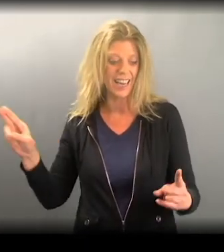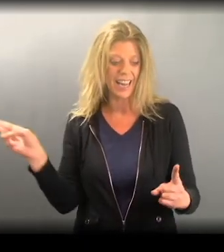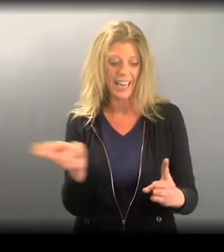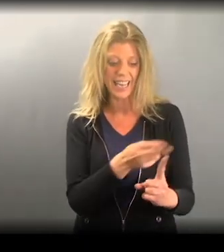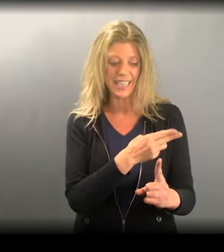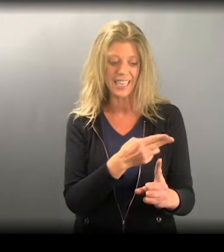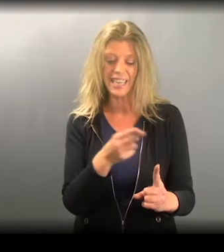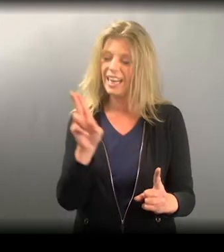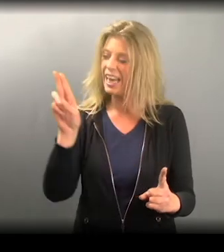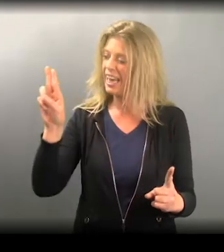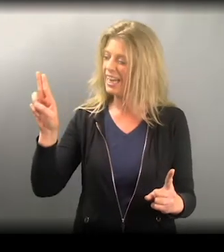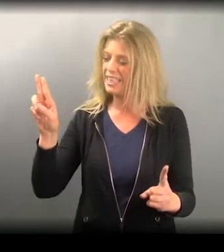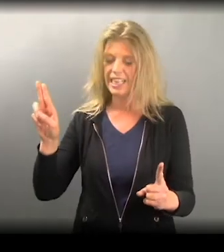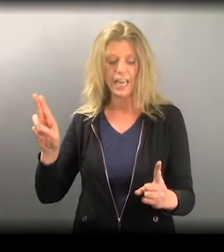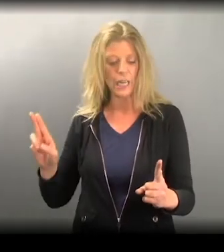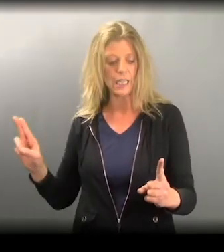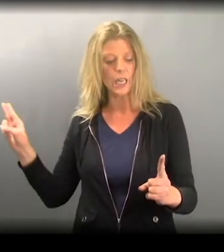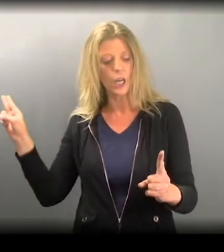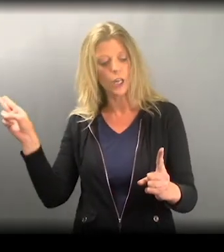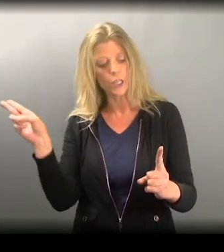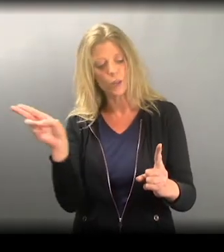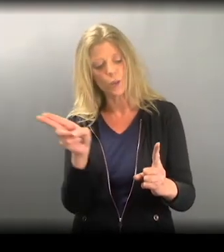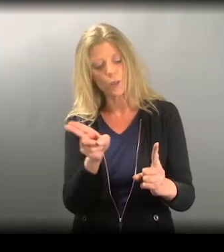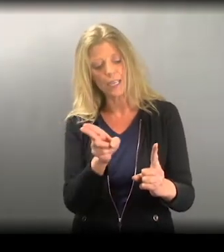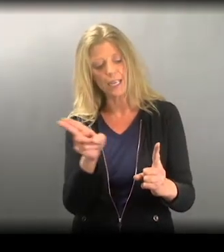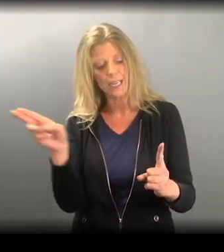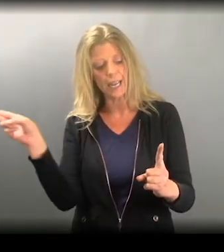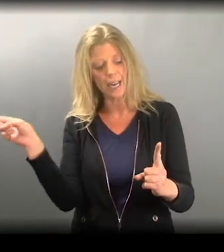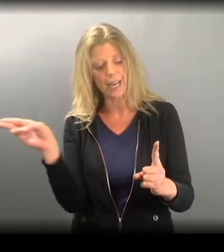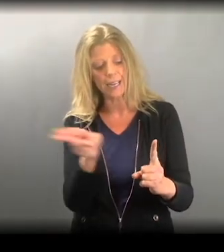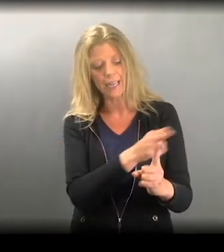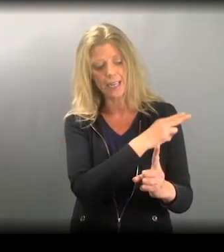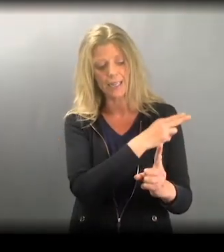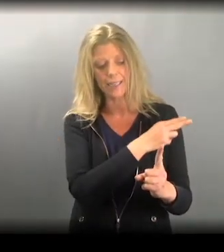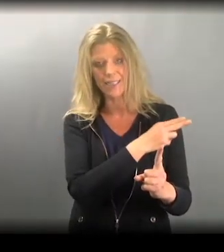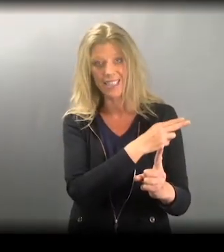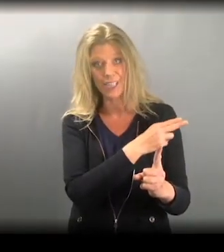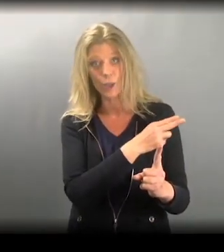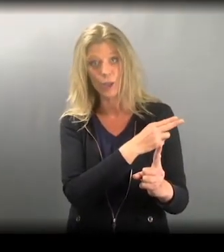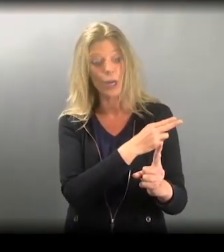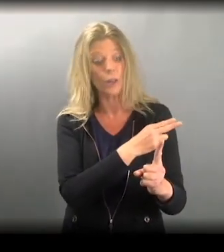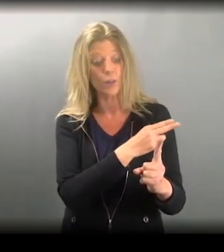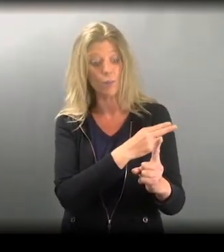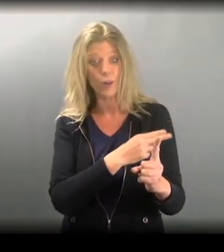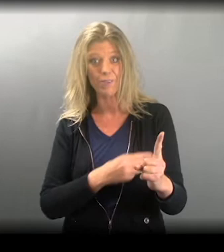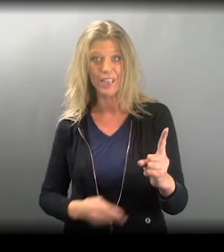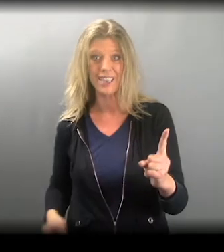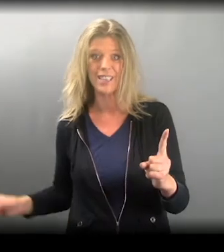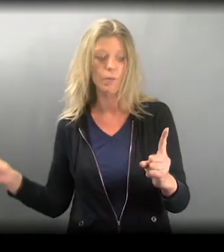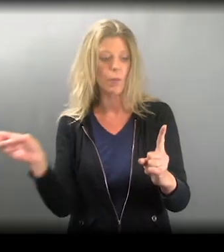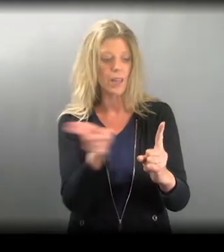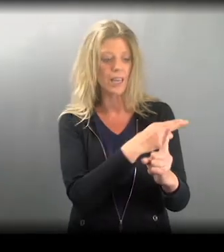HIT H-hand, and your lead hand "hits" your support finger.